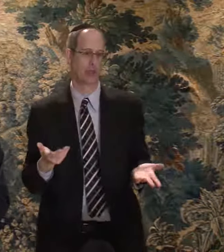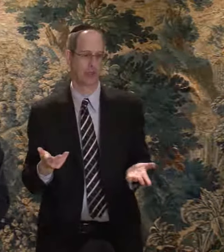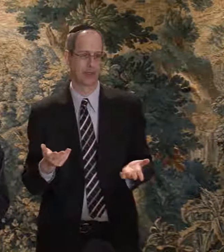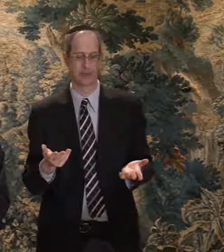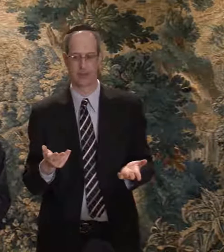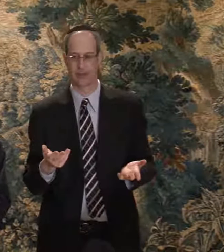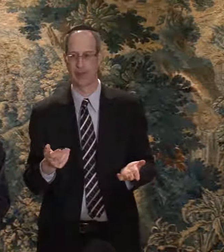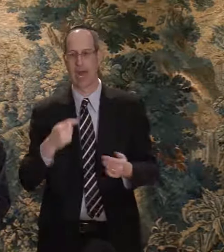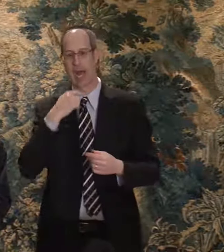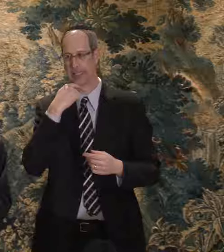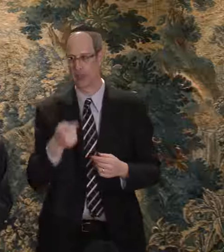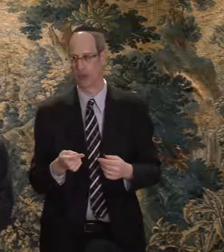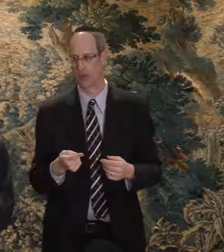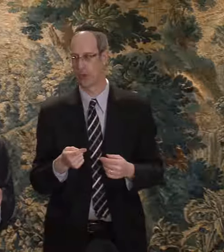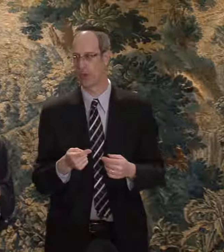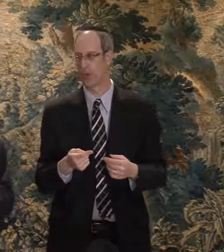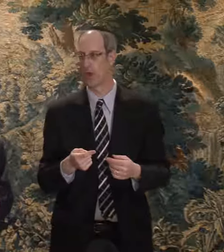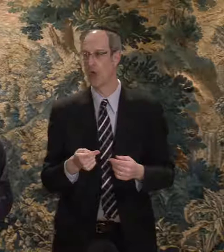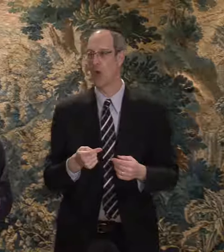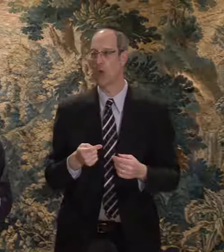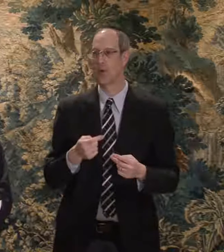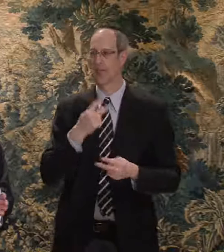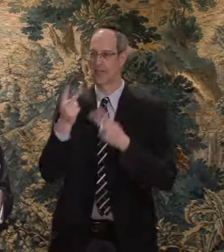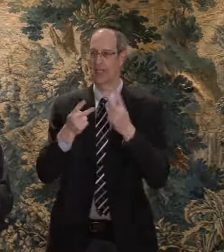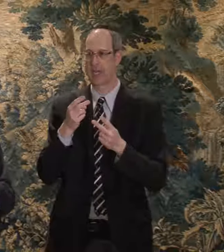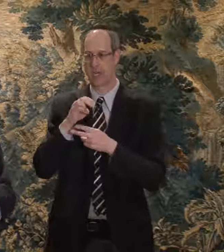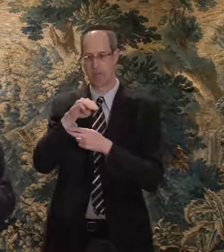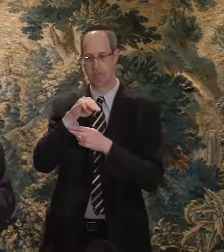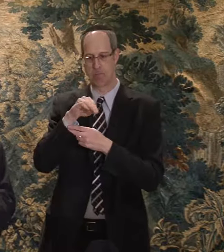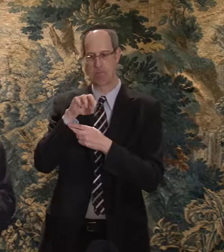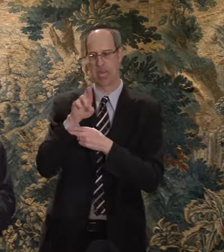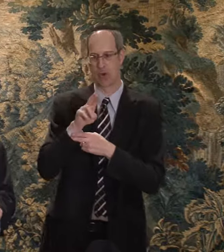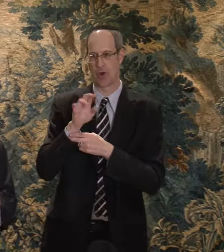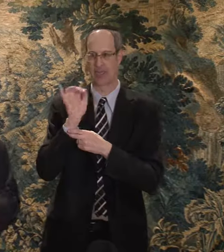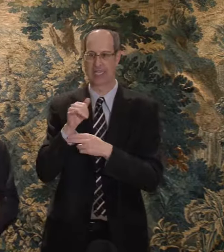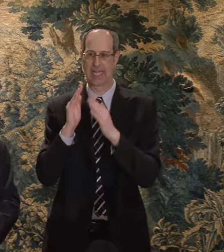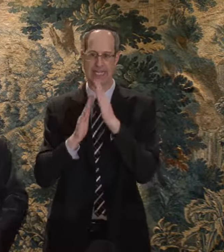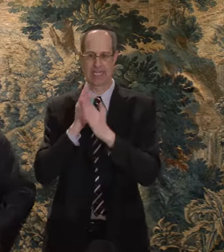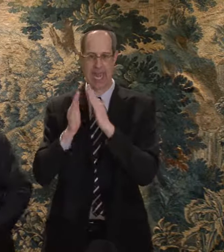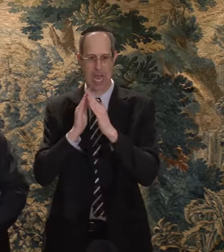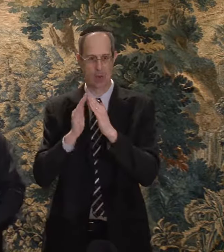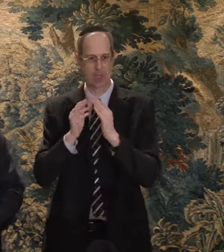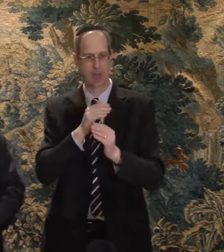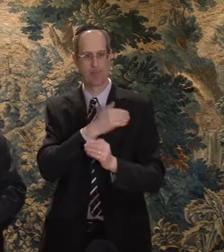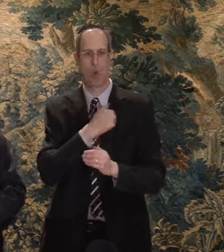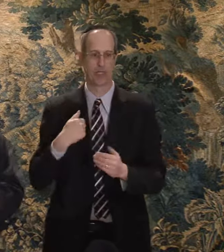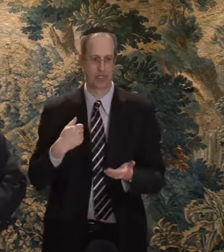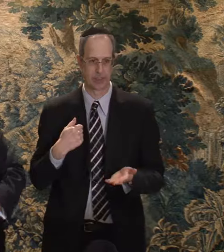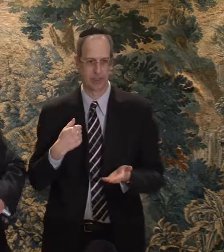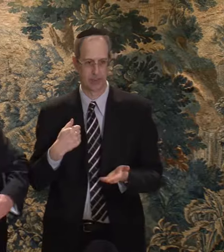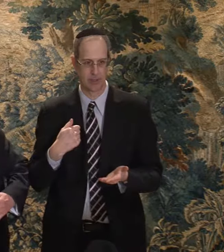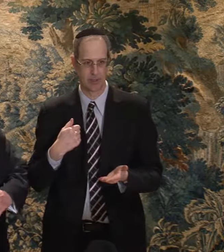when we go to Mir I mean the town of Mir in Poland and we're at the cave of